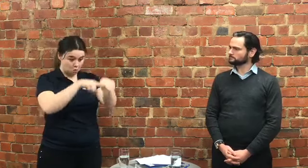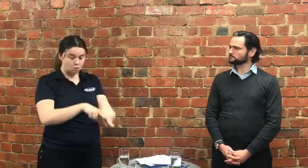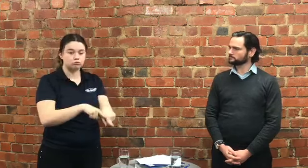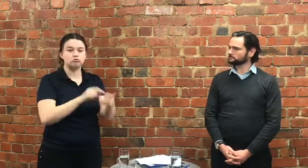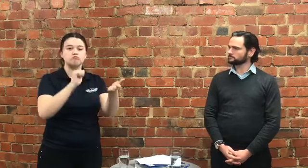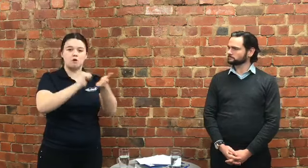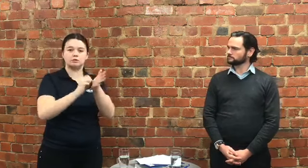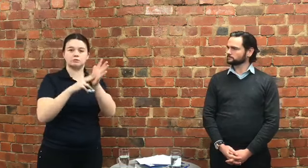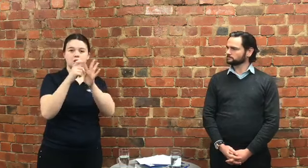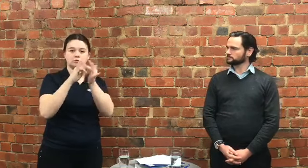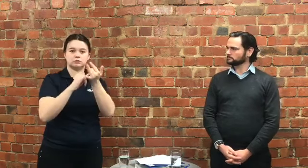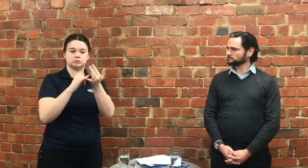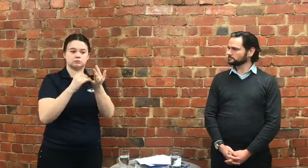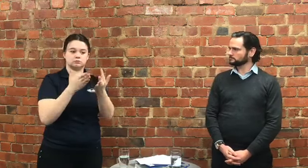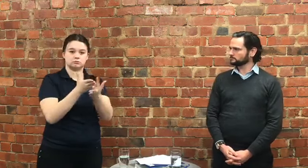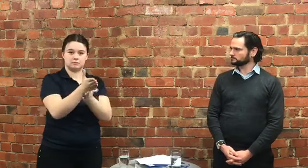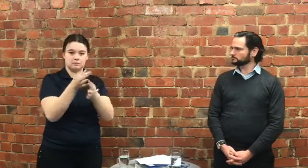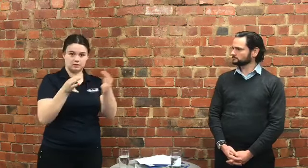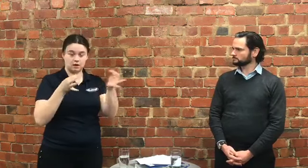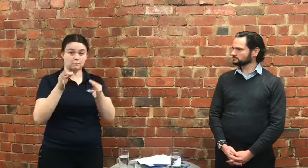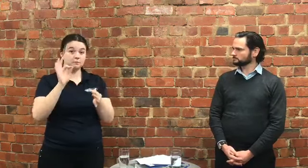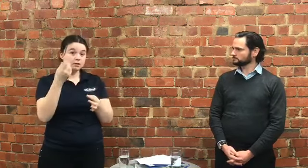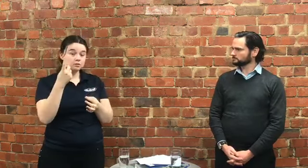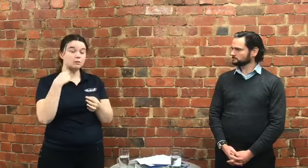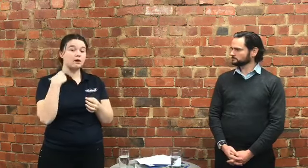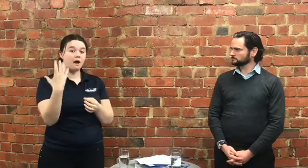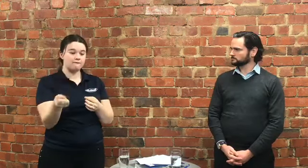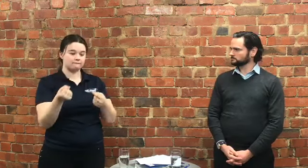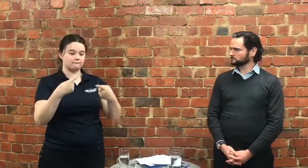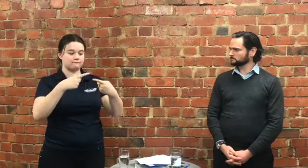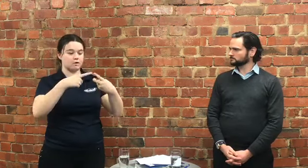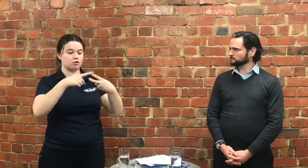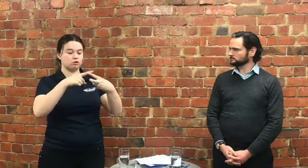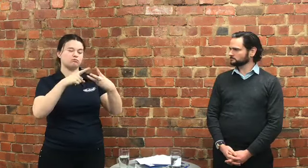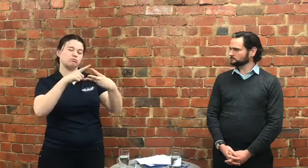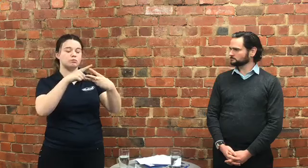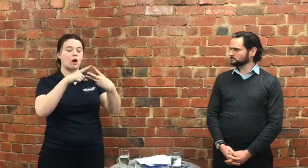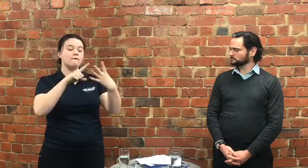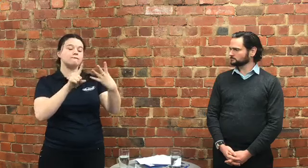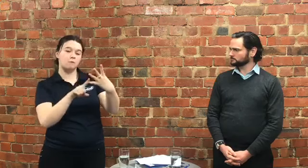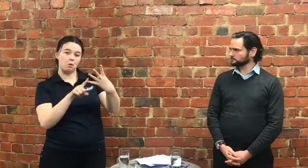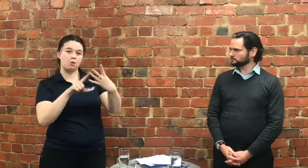and money attached to each of those line items. So, that's what will be in the plan.